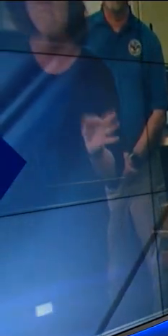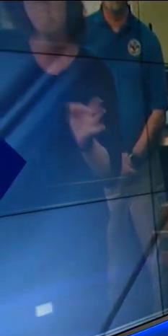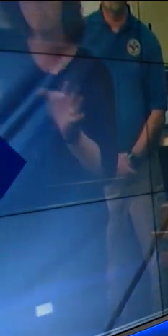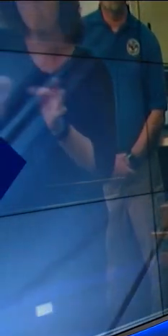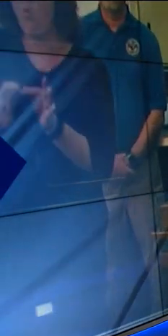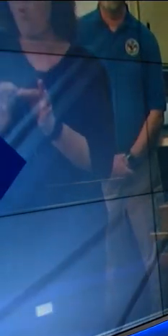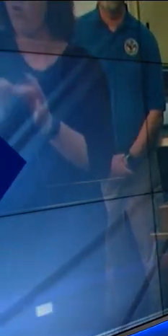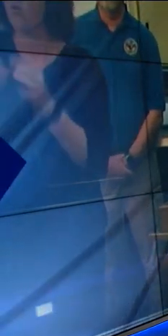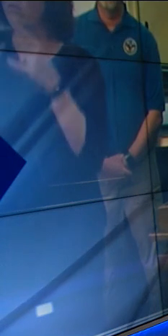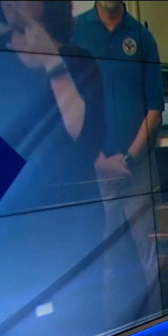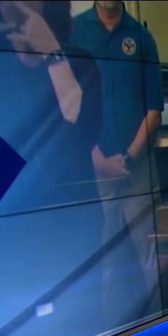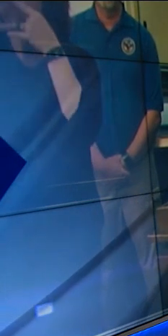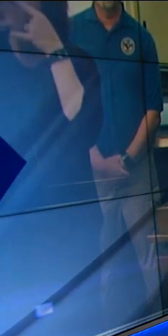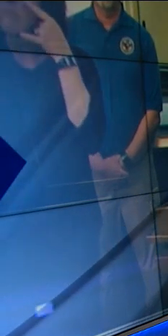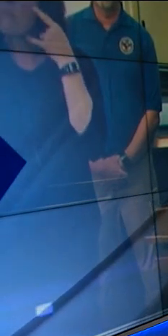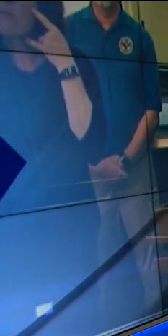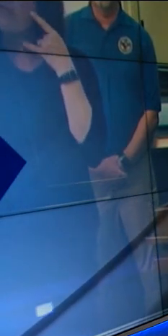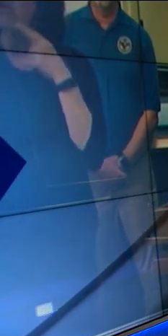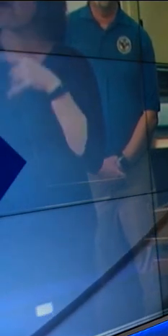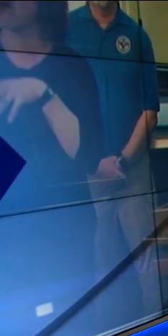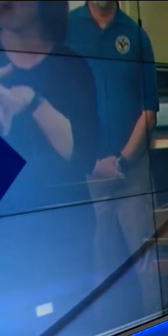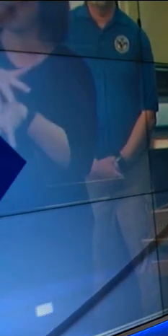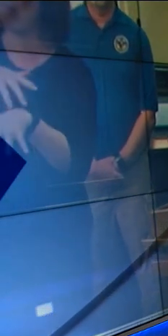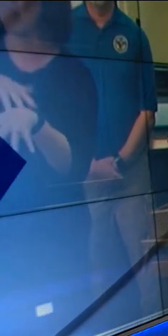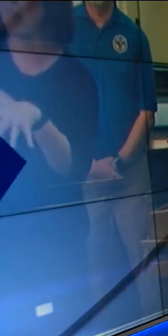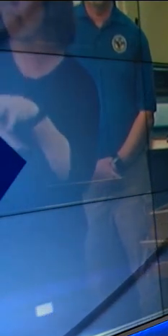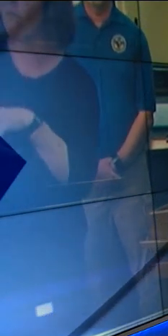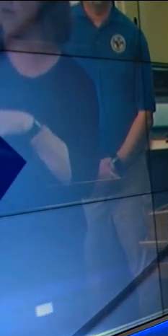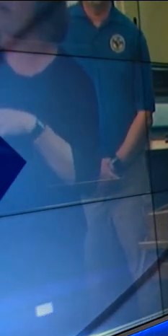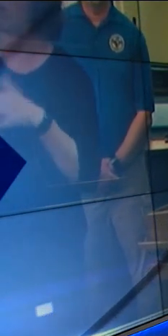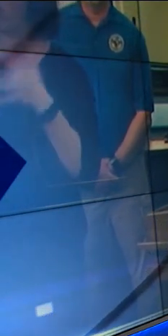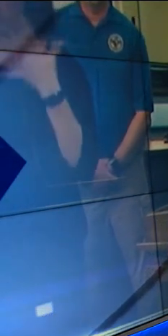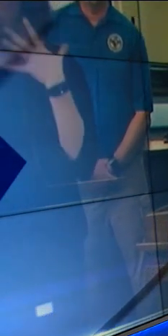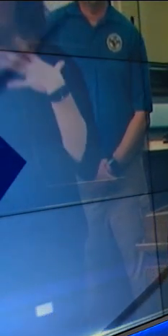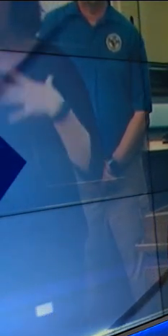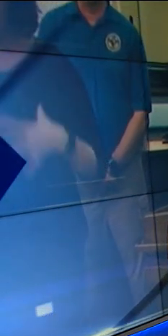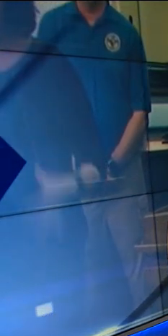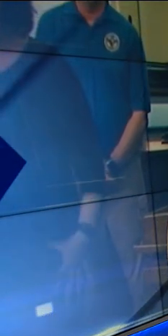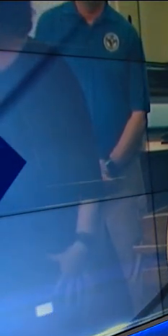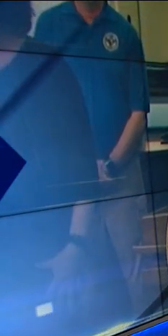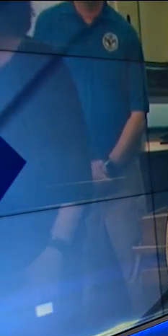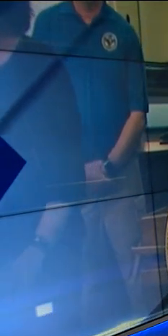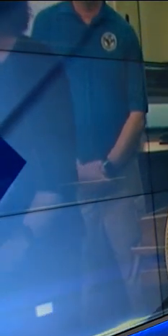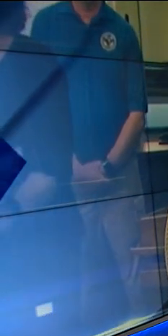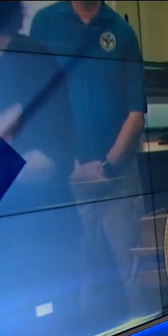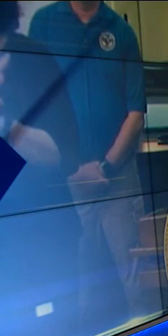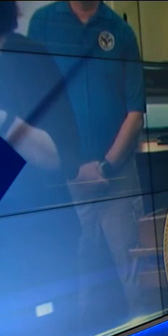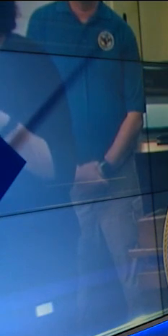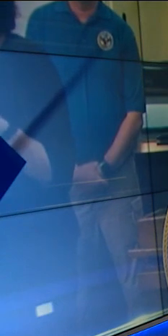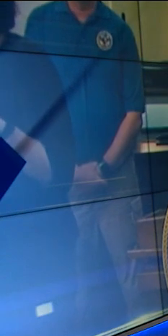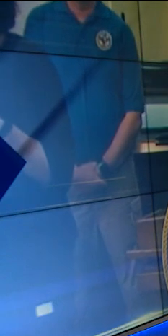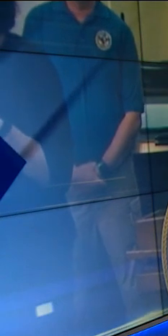AVG. ILL. DIPPER. OF PUB. HEH DURING NORMAL TIMES, MOST PEOPLE COULDN'T TELL YOU THE NAME OF THE PERSON WHO HOLD THAT POSITION. BUT THESE ARE